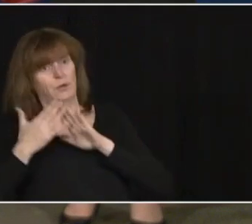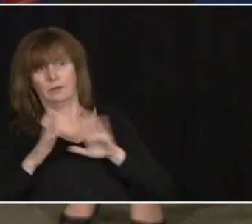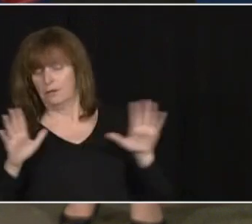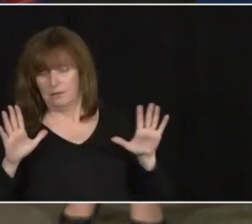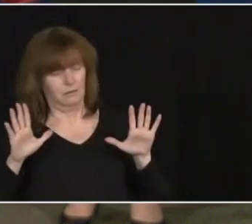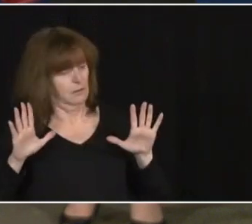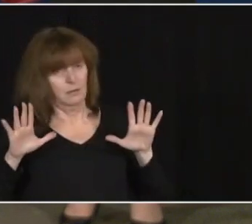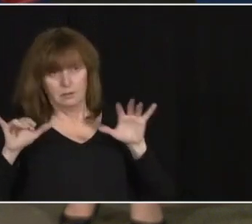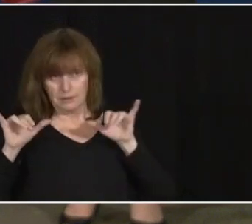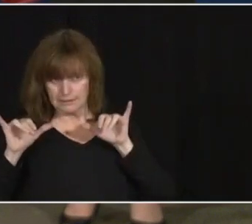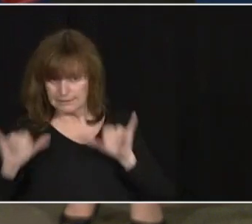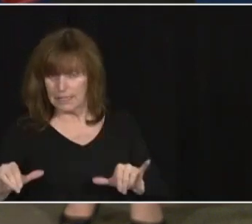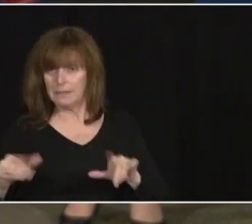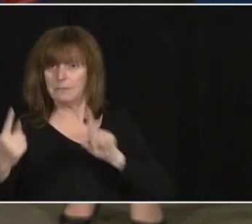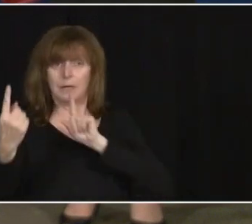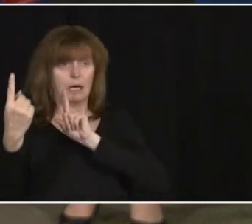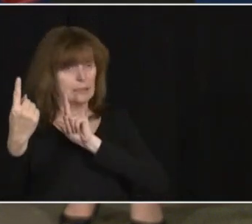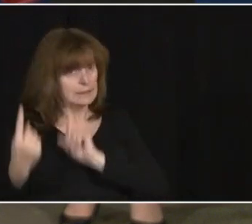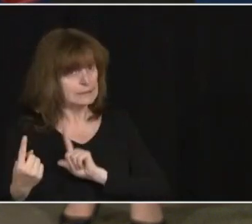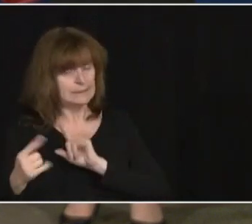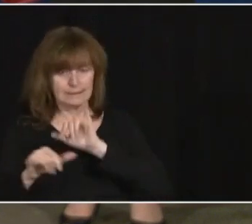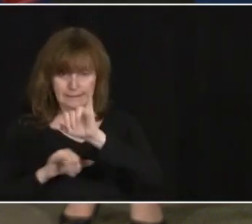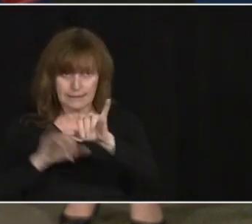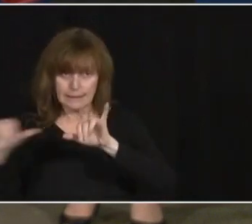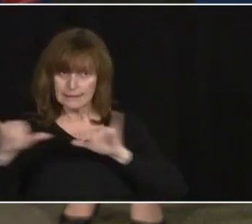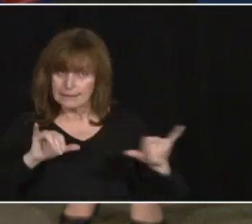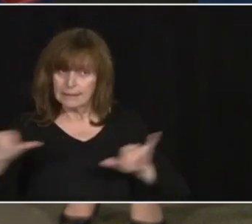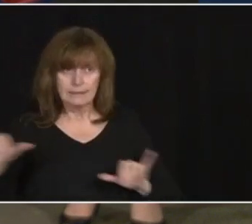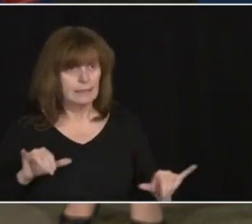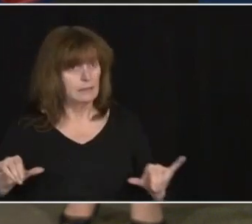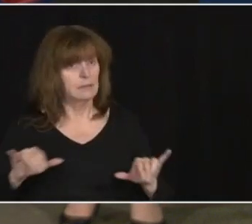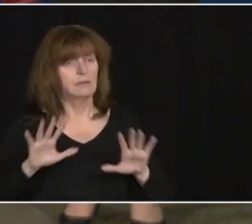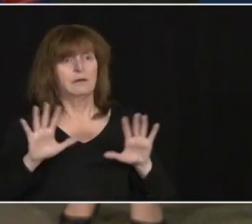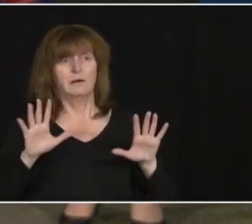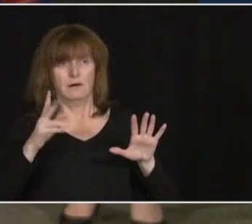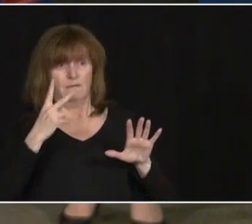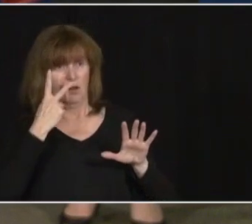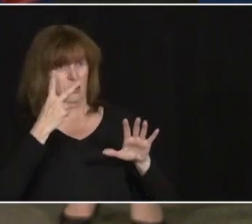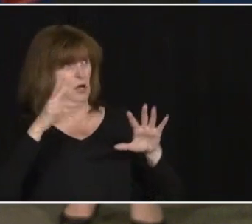modeling right around the world. And I'm going to pass this over to our